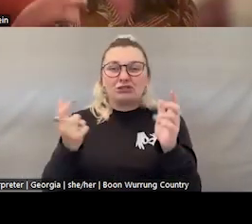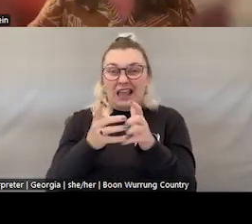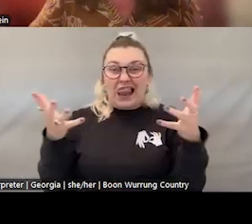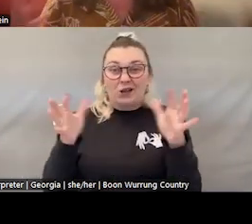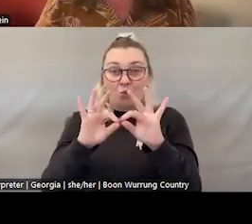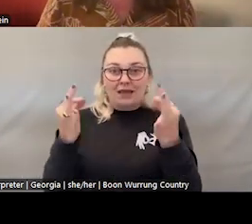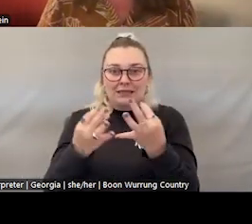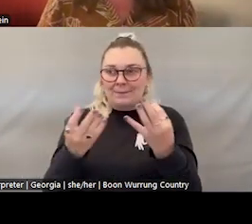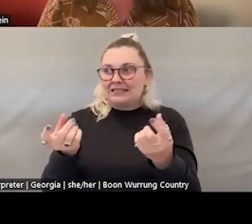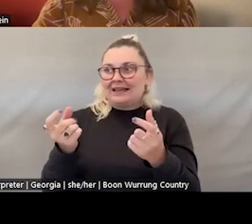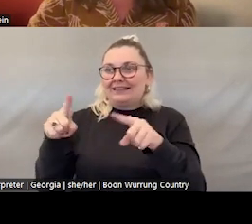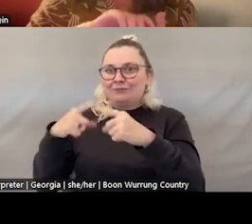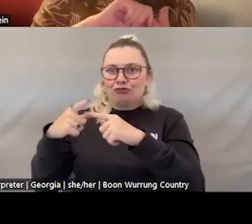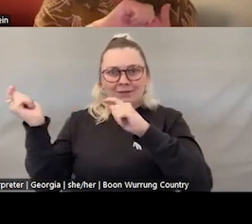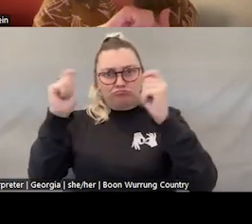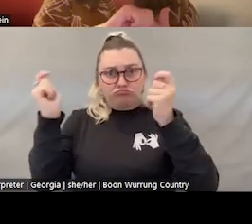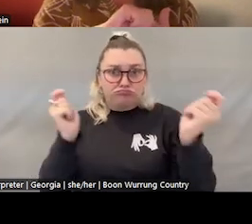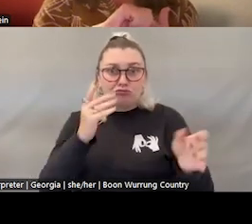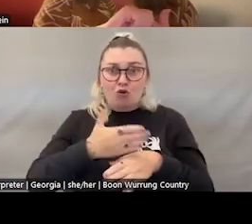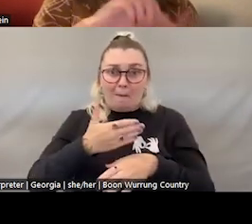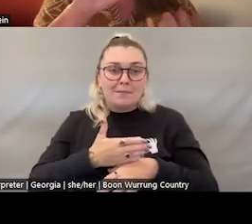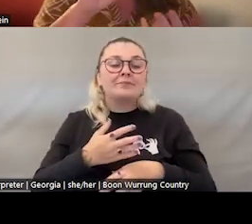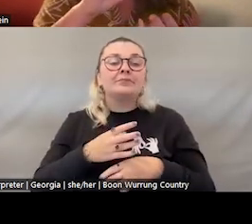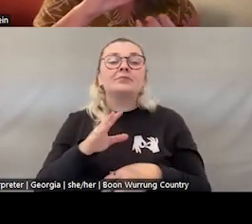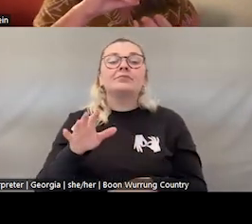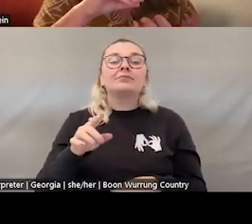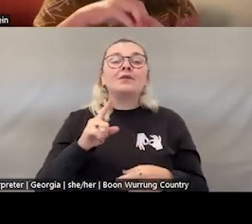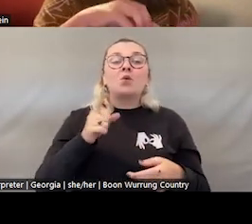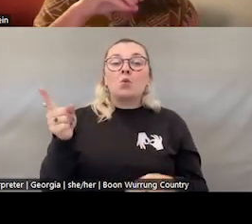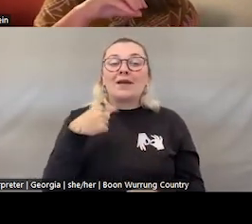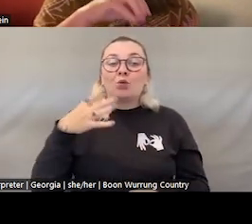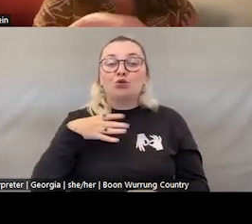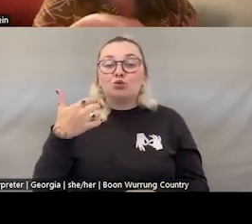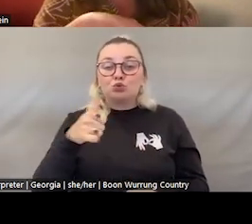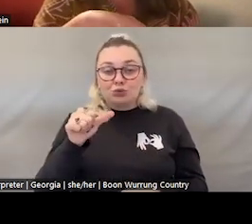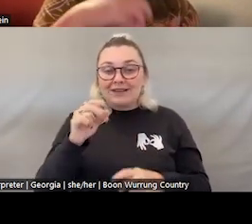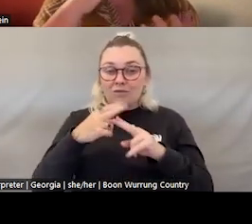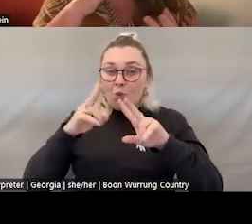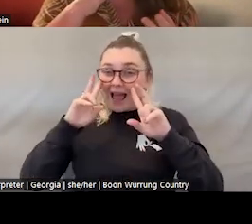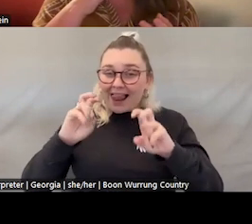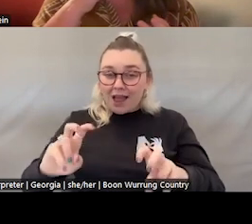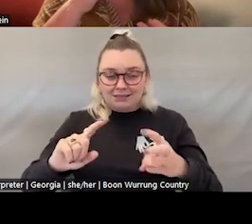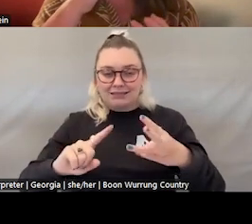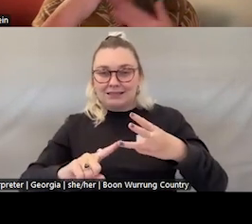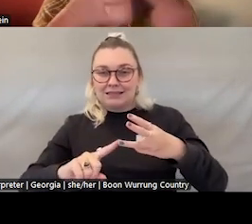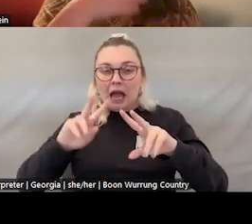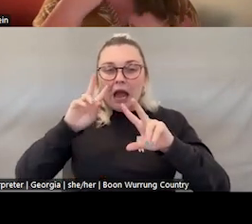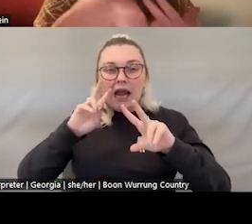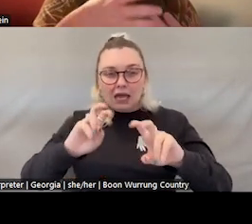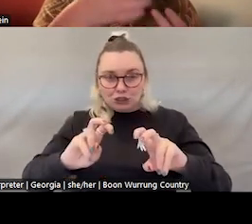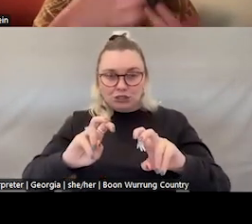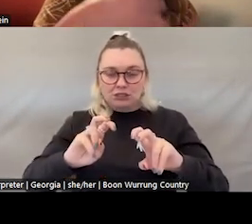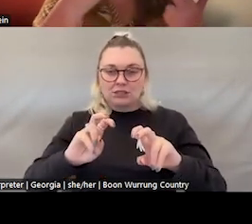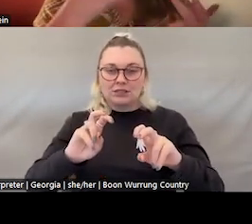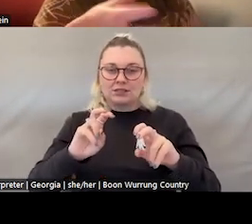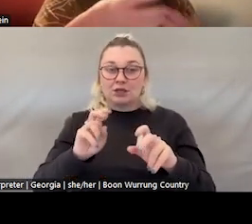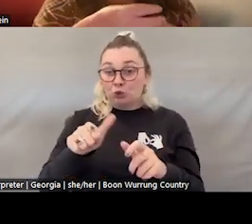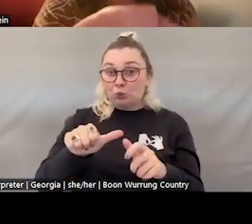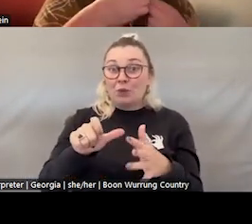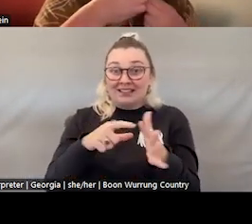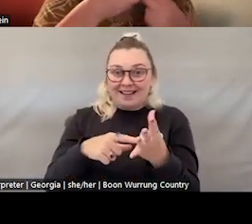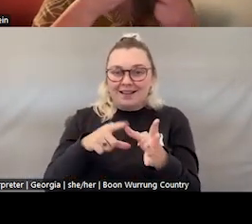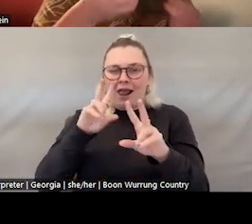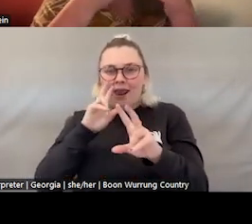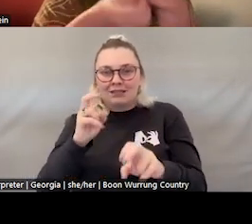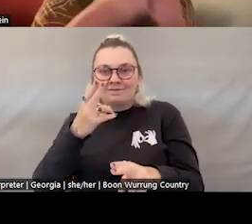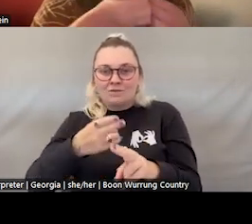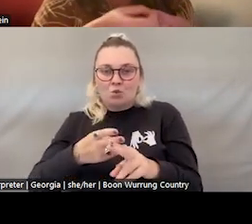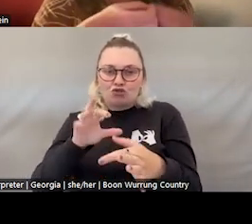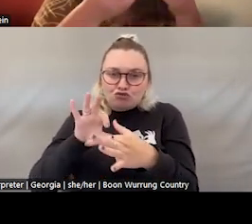and juggling multiple hats. We want to use it to analyse it for the relationship gold,